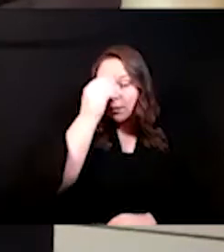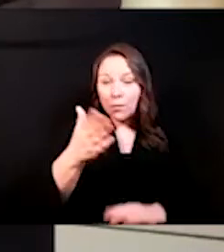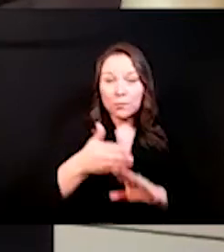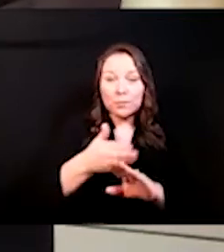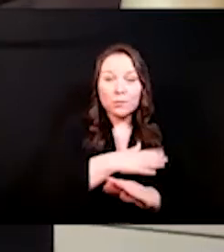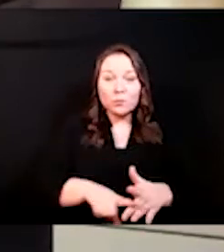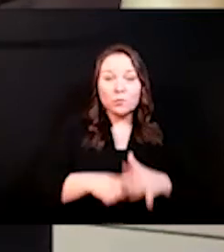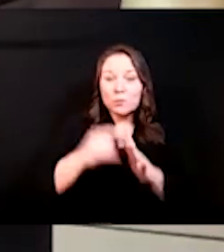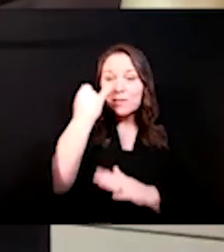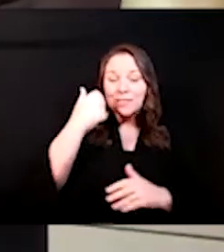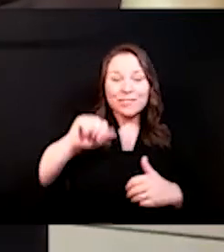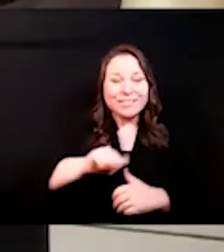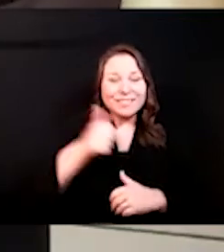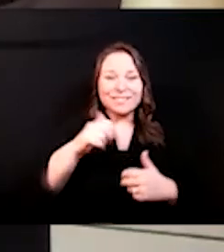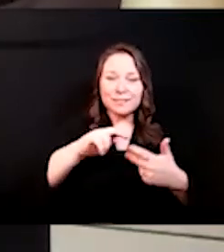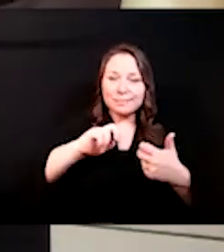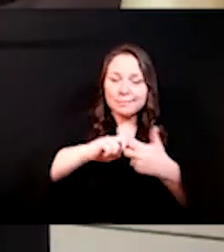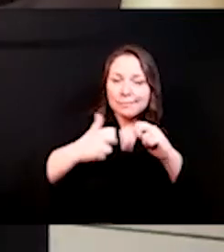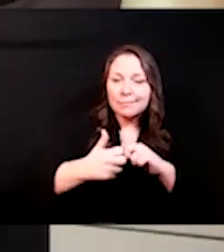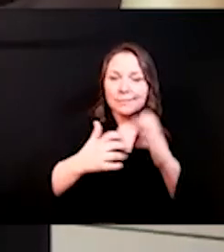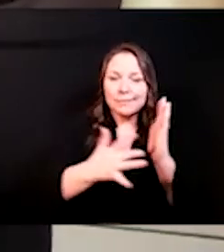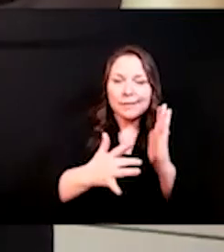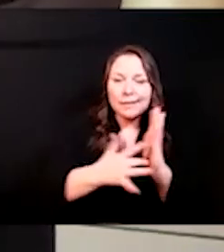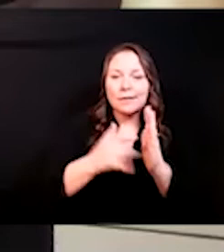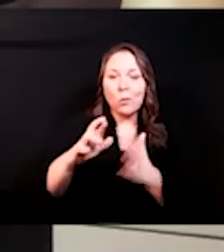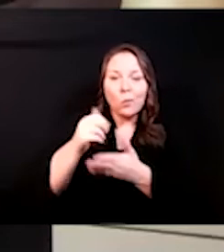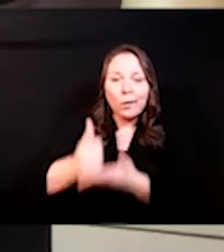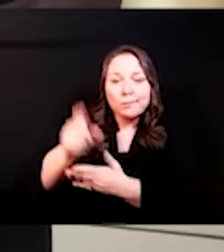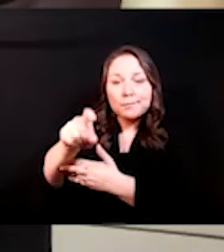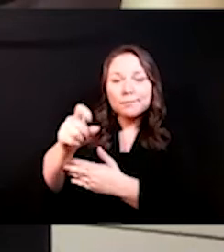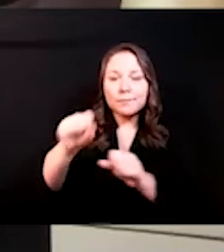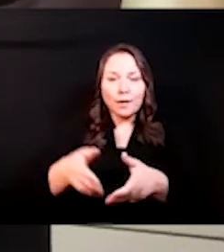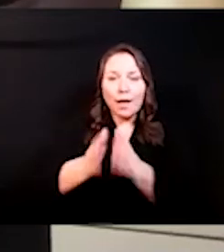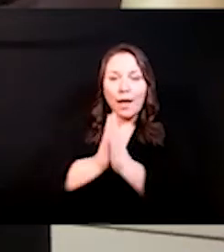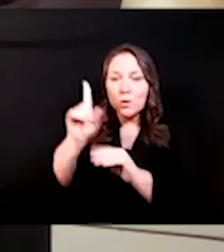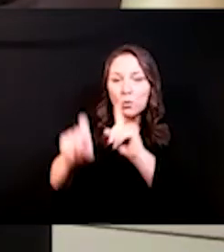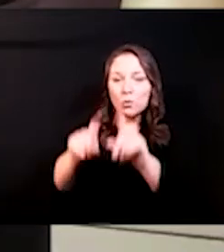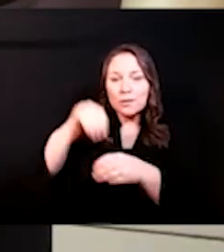AND JUST A NOTE BEFORE WE DO GET STARTED. IF YOU ARE HAVING ISSUES WITH THE WEBINAR OR IF YOU NEED TECHNICAL HELP, ASK